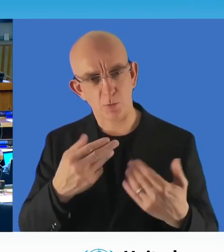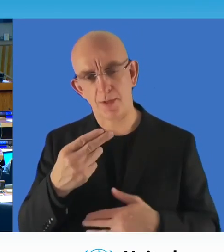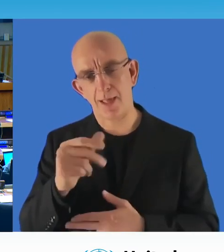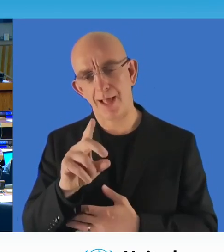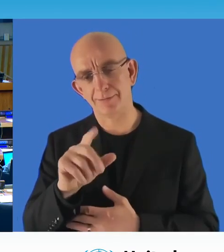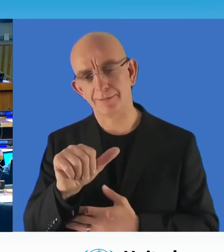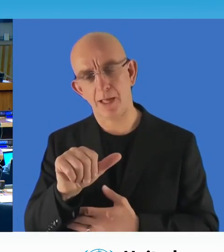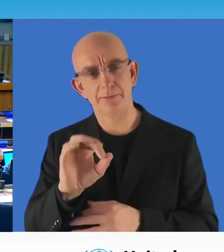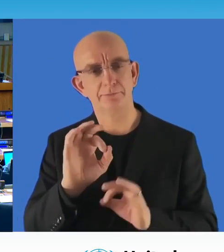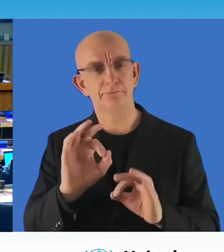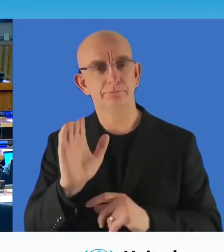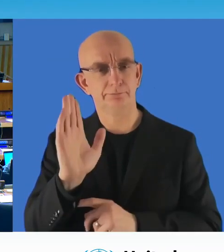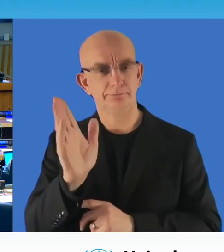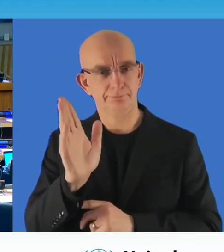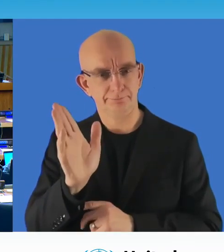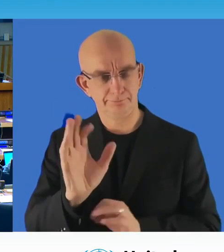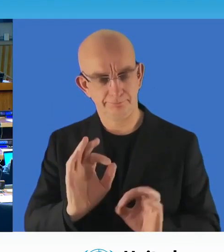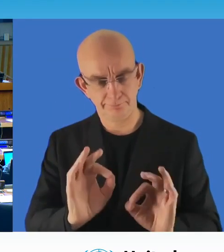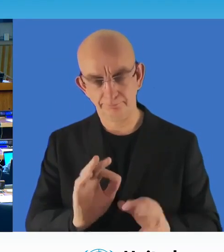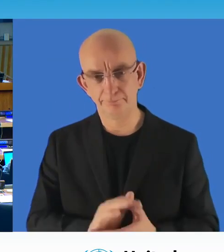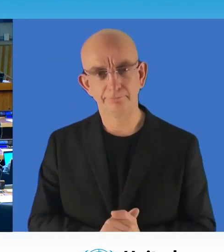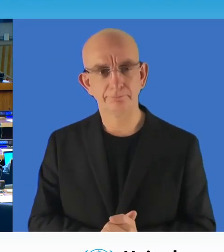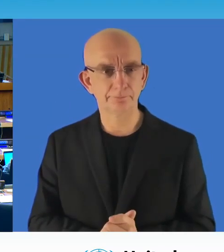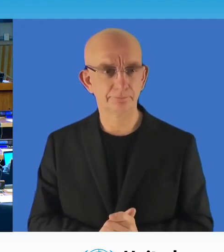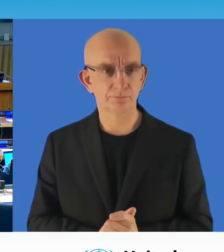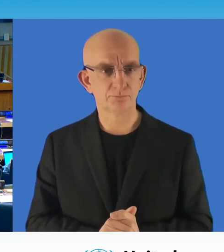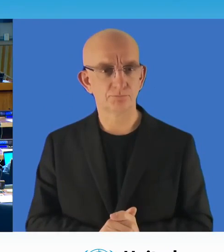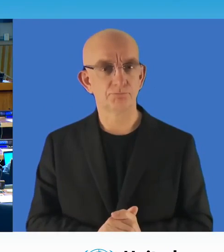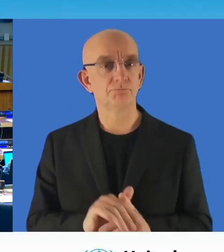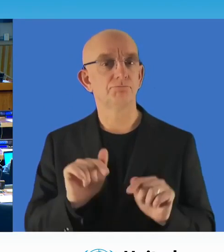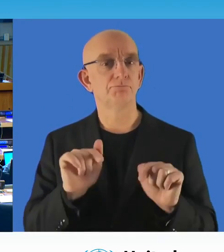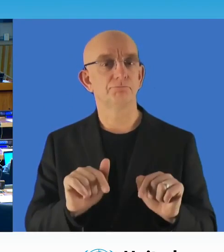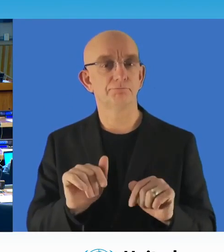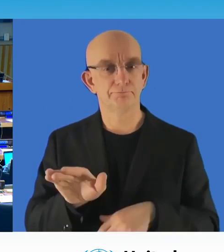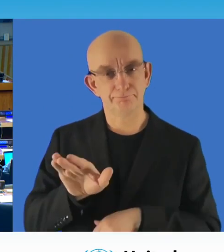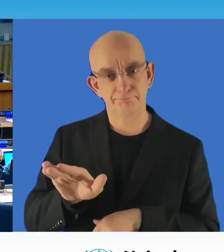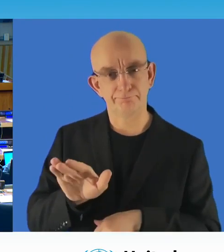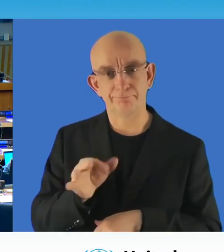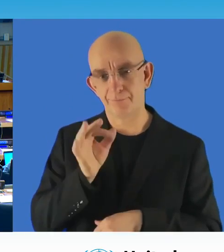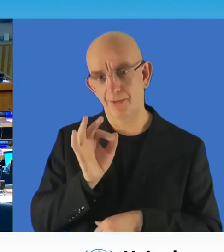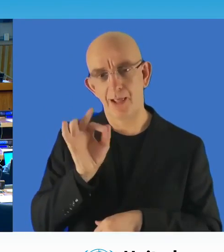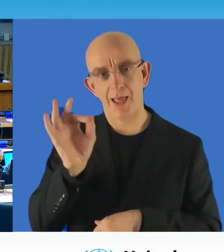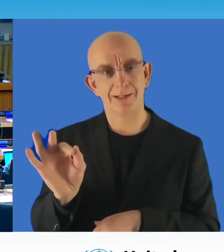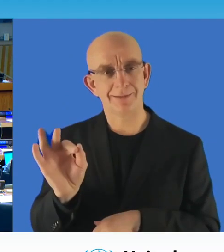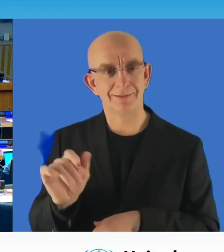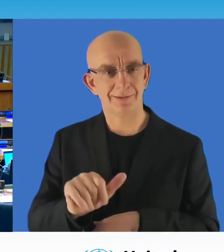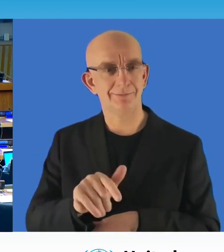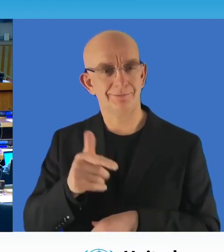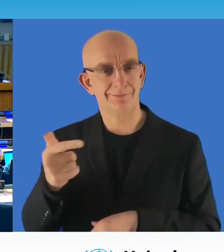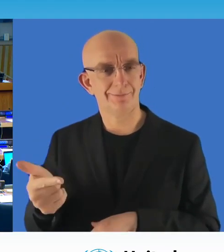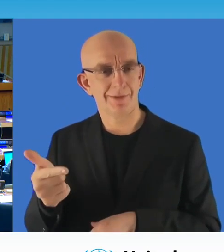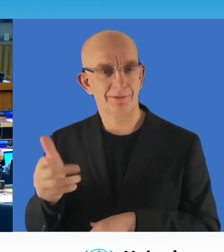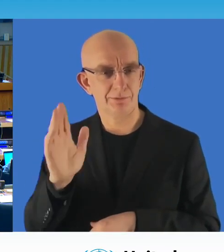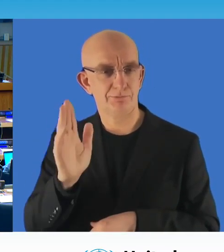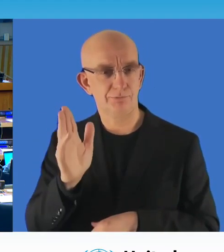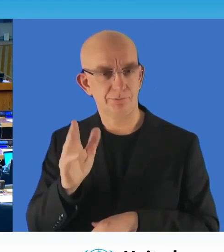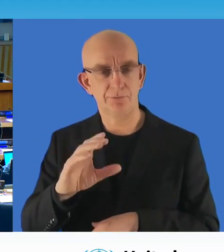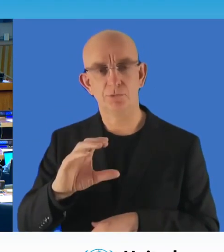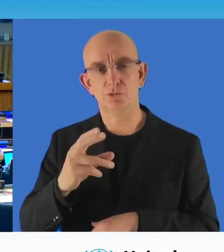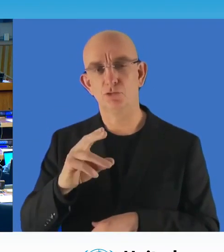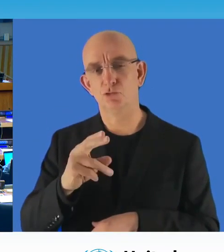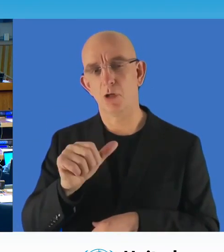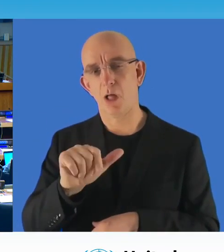to present our next panelist Miss Charlotte vwa mlan lapo Global disability advisor and